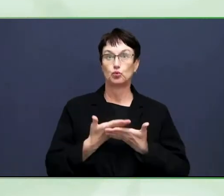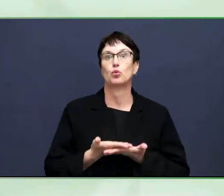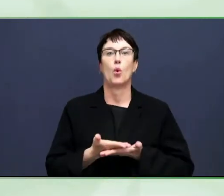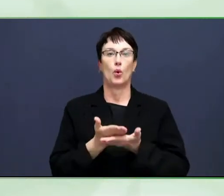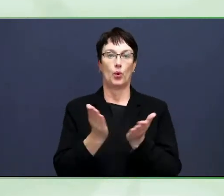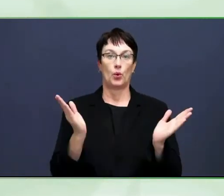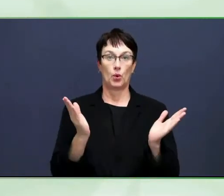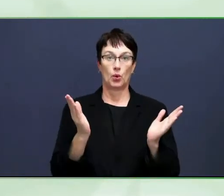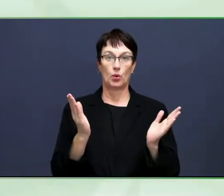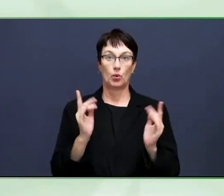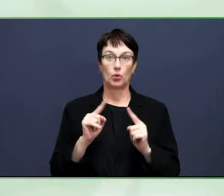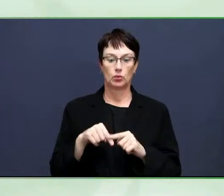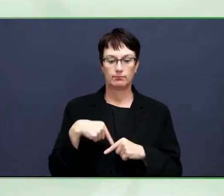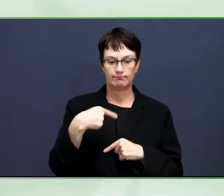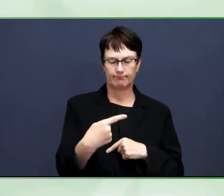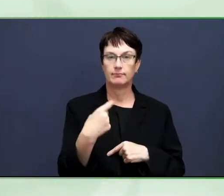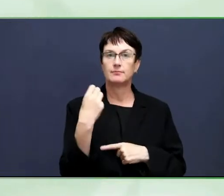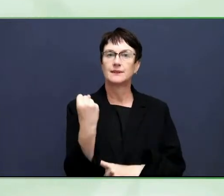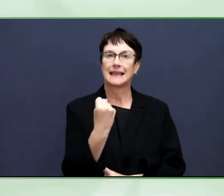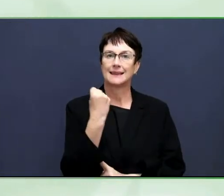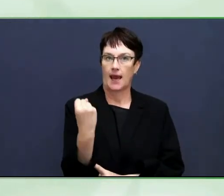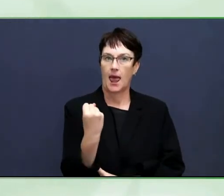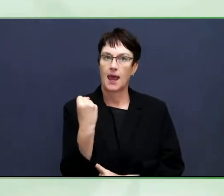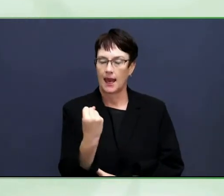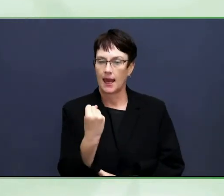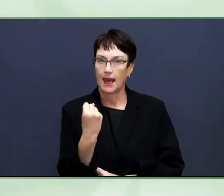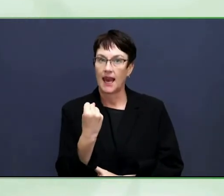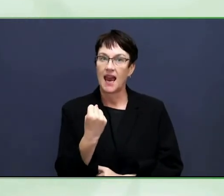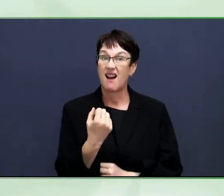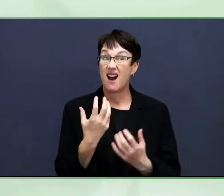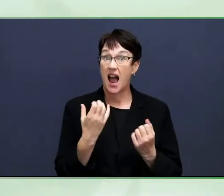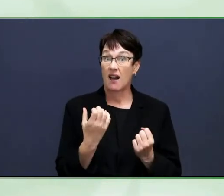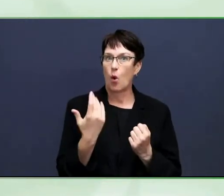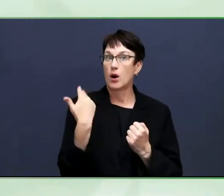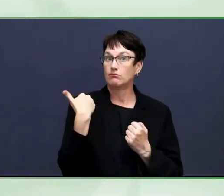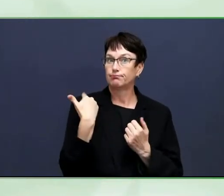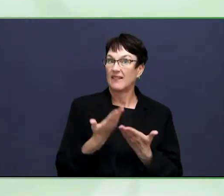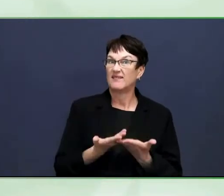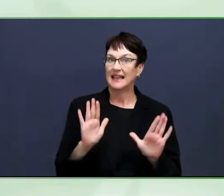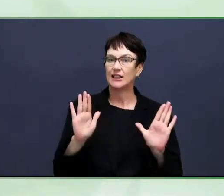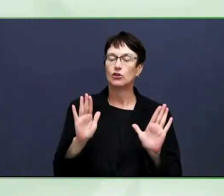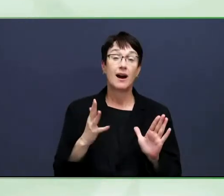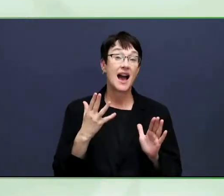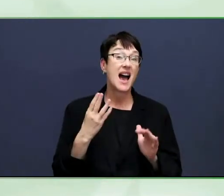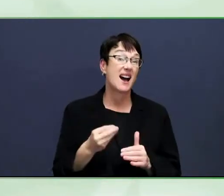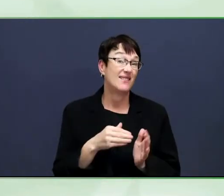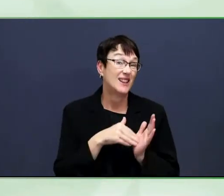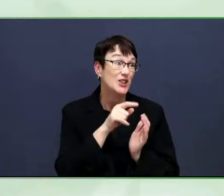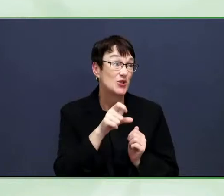We had students showing their designs on the catwalk. It's inside of London Fashion Week.